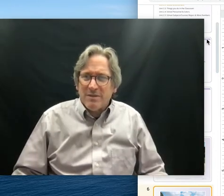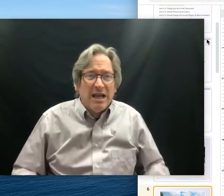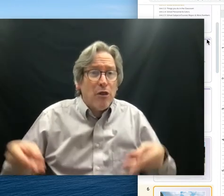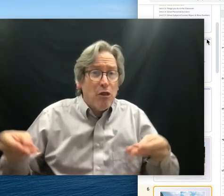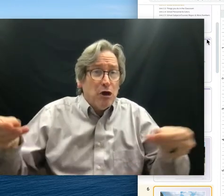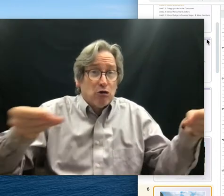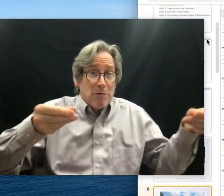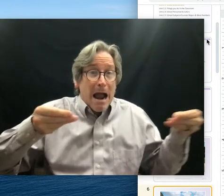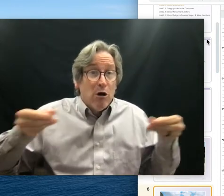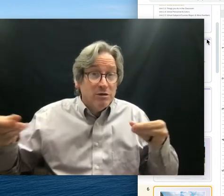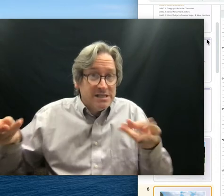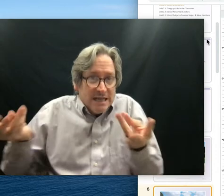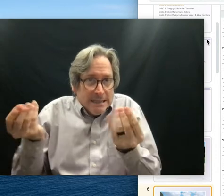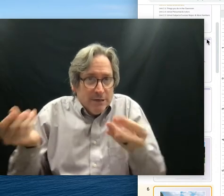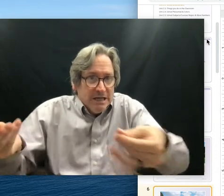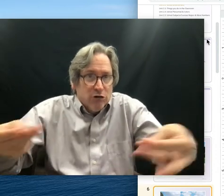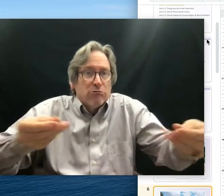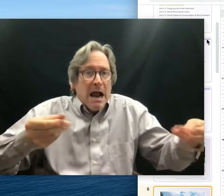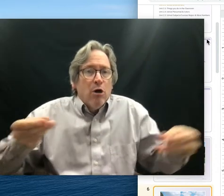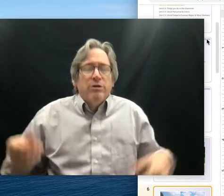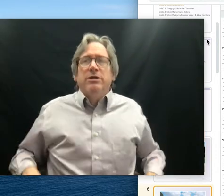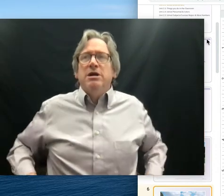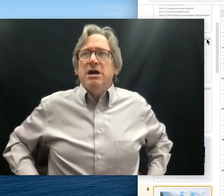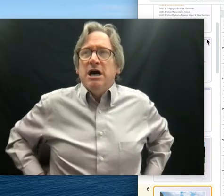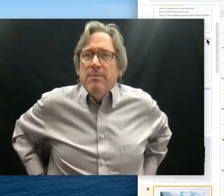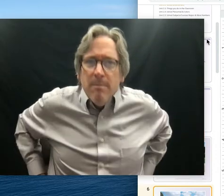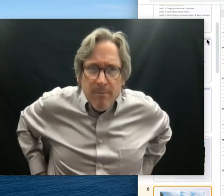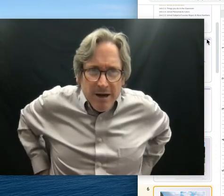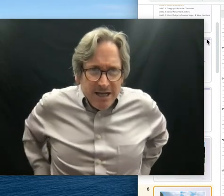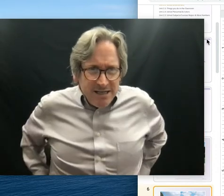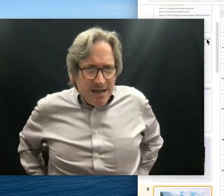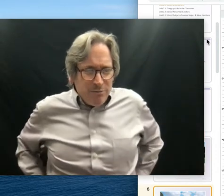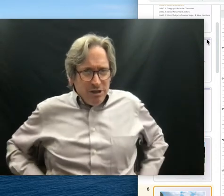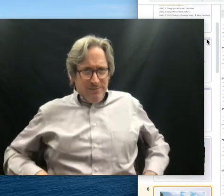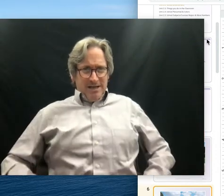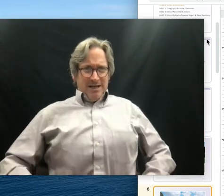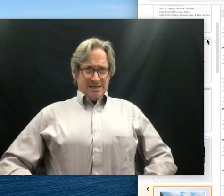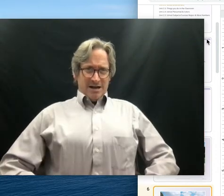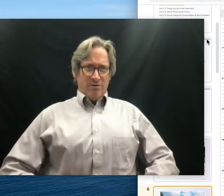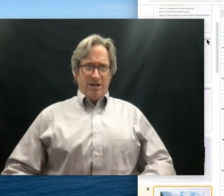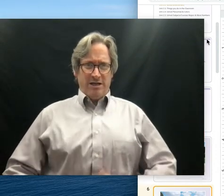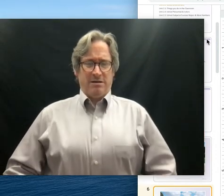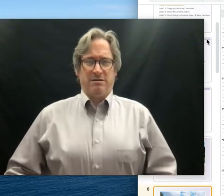like the grounds like literally ground um but conceptually speaking it's not really